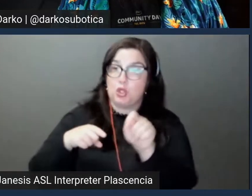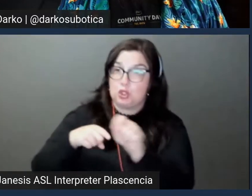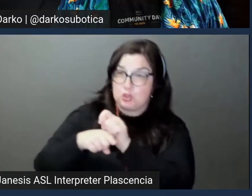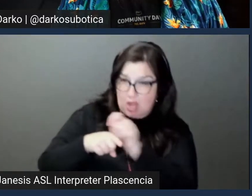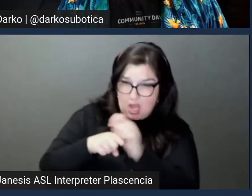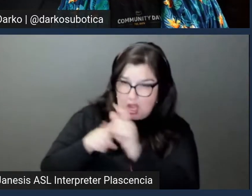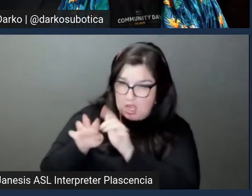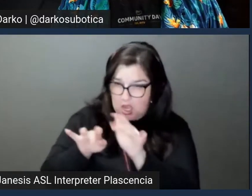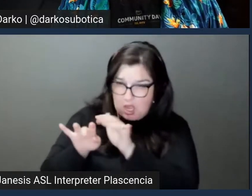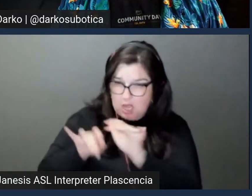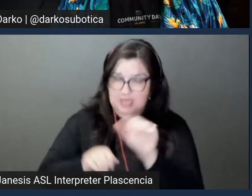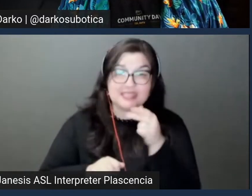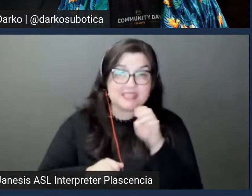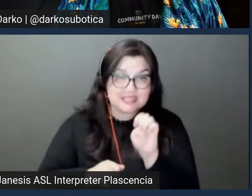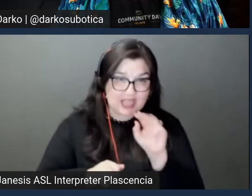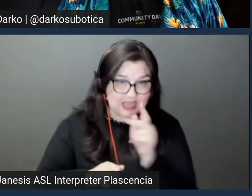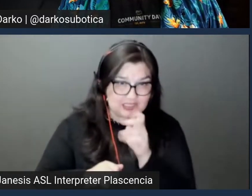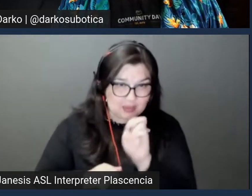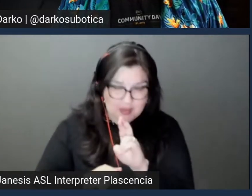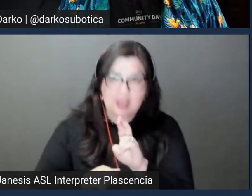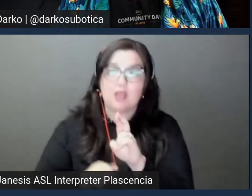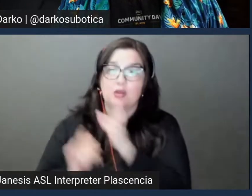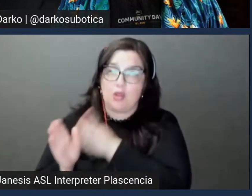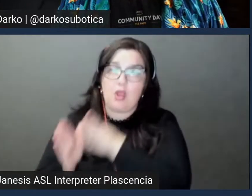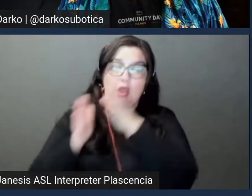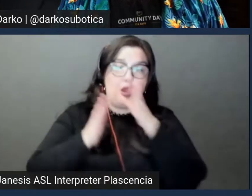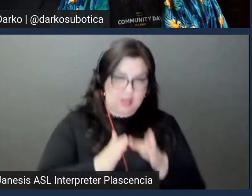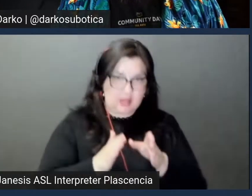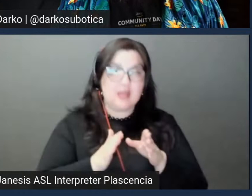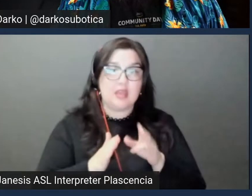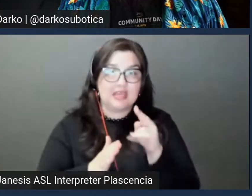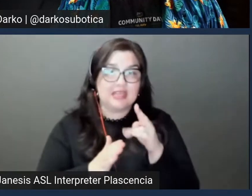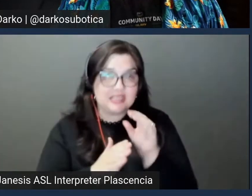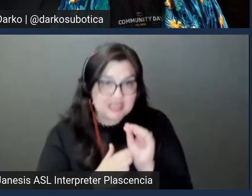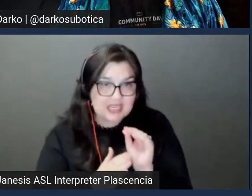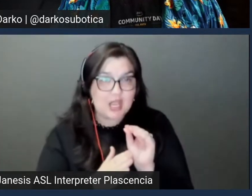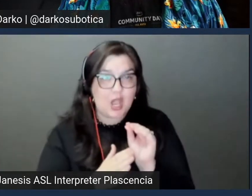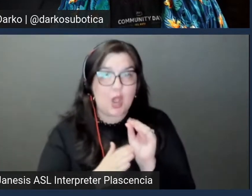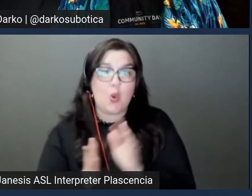with SageMaker, go through this compilation step with SageMaker Neo, and choose,